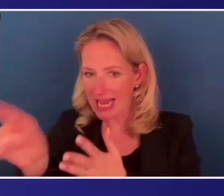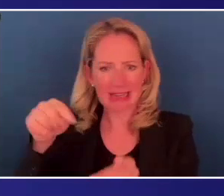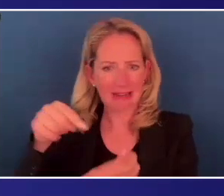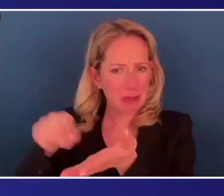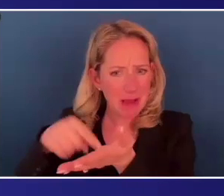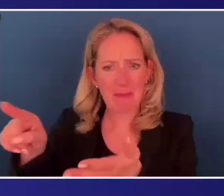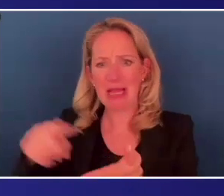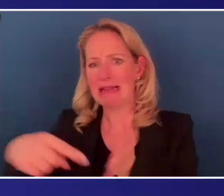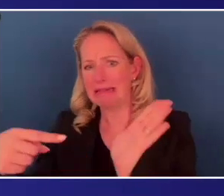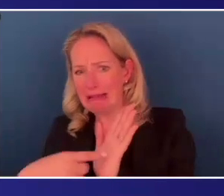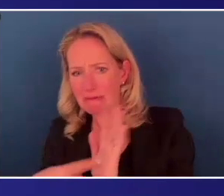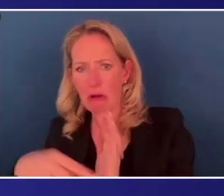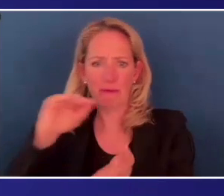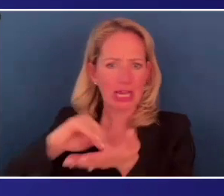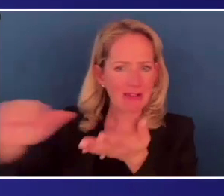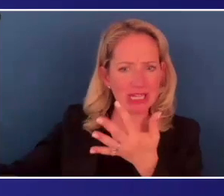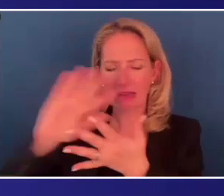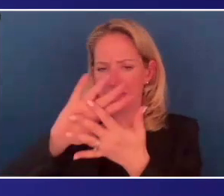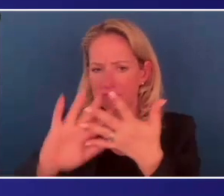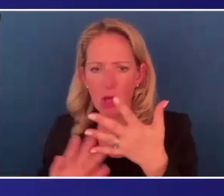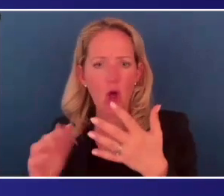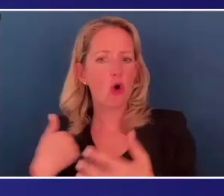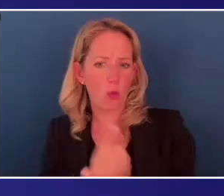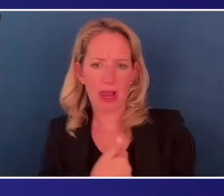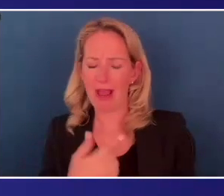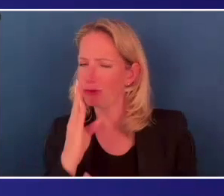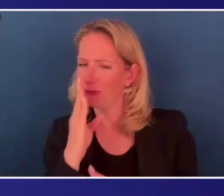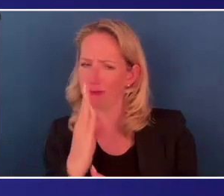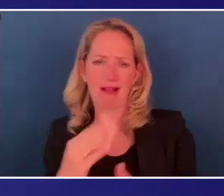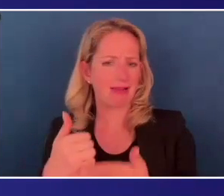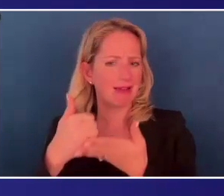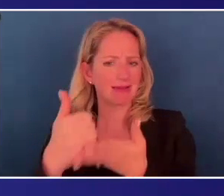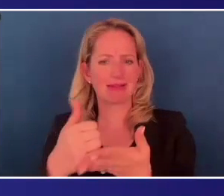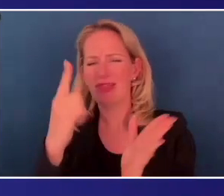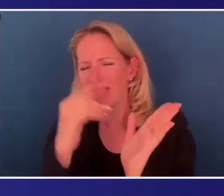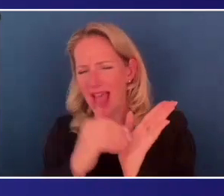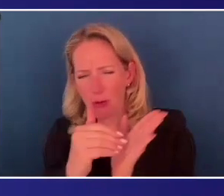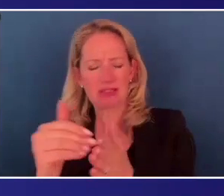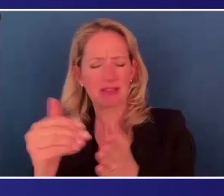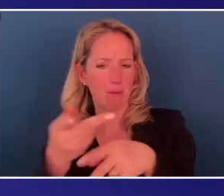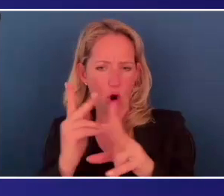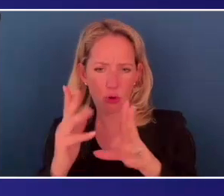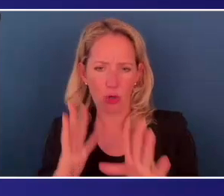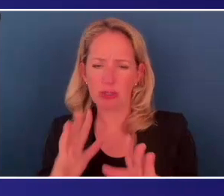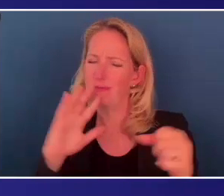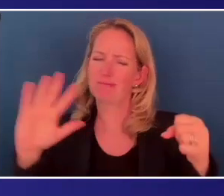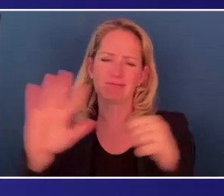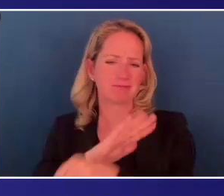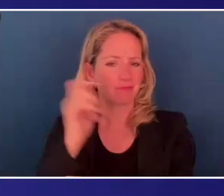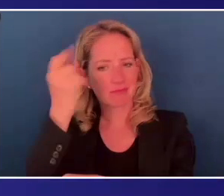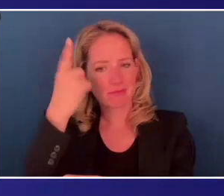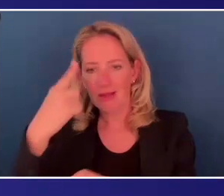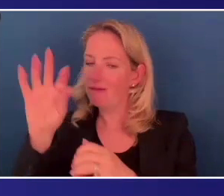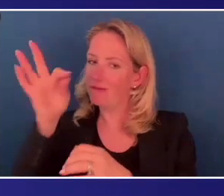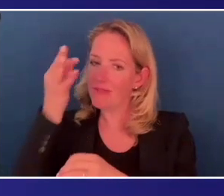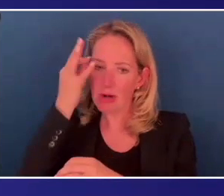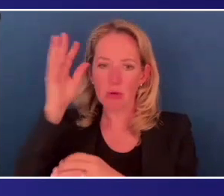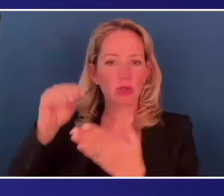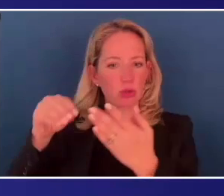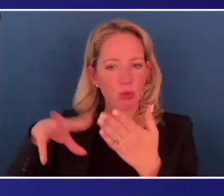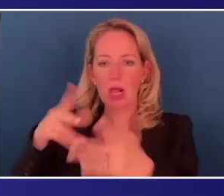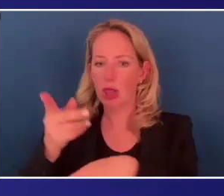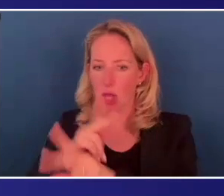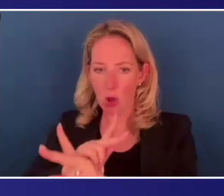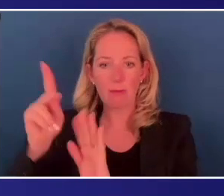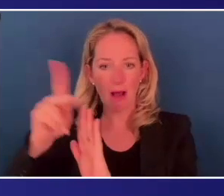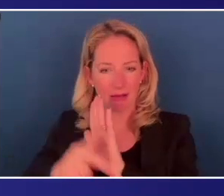We've directly assisted thousands of bars giving us a deep understanding of how federal student loan policies impact real people's lives.